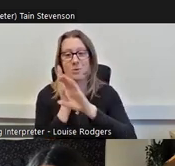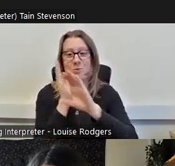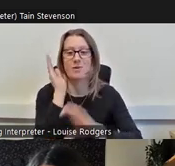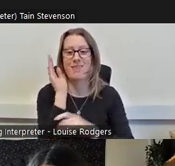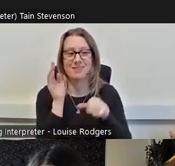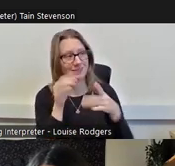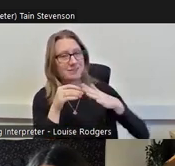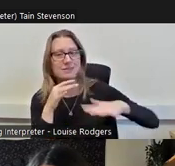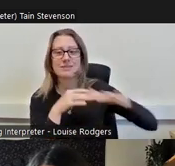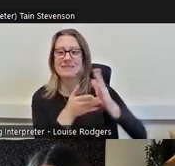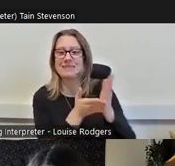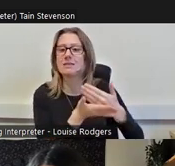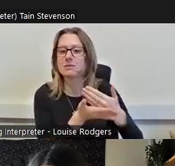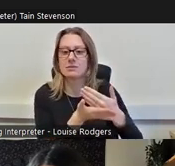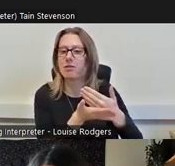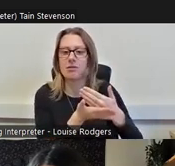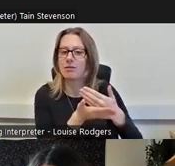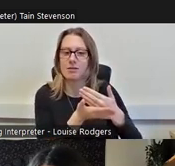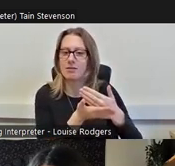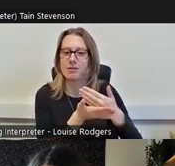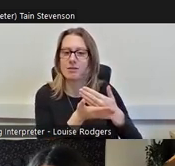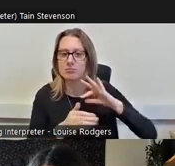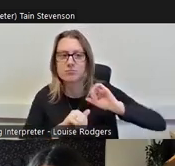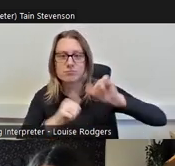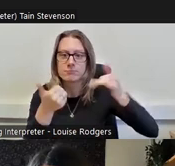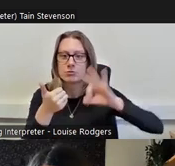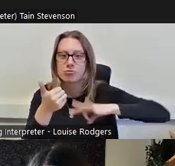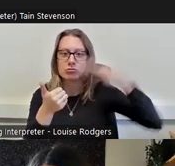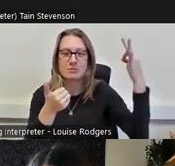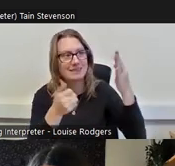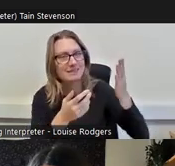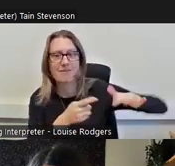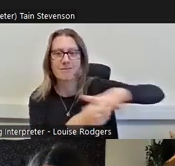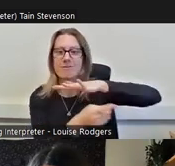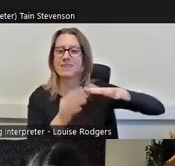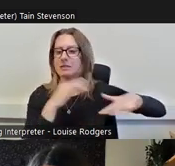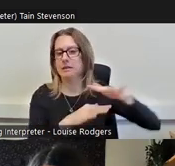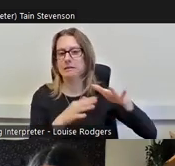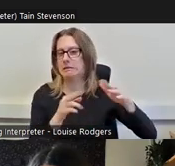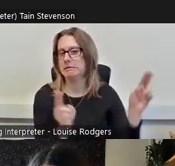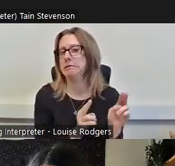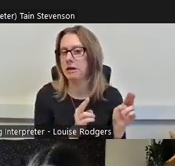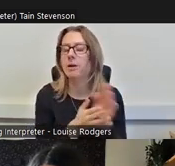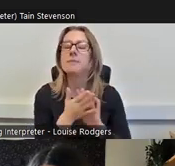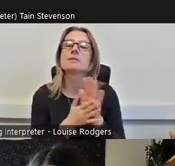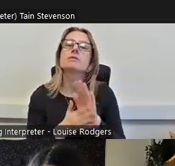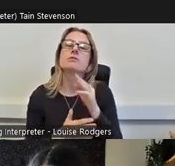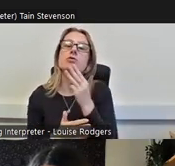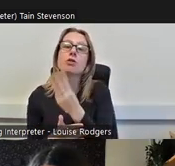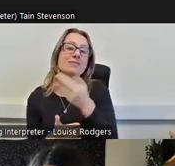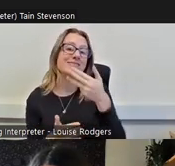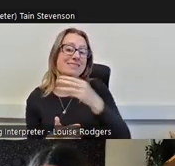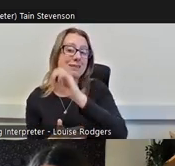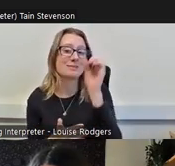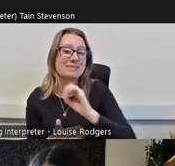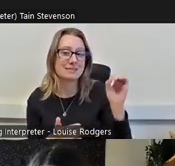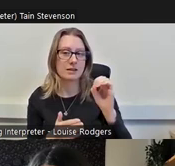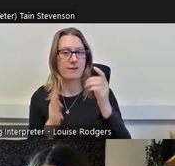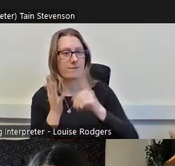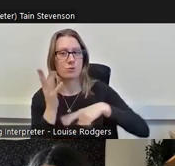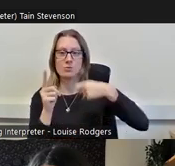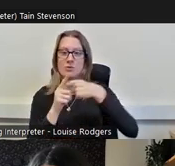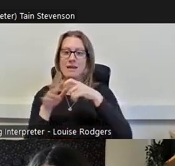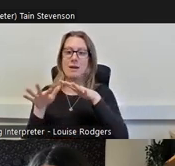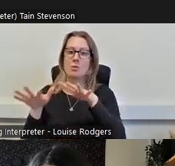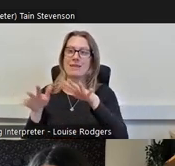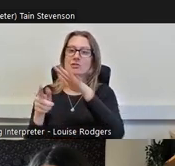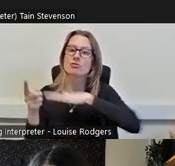It's not representative of all of society. 39% of our UK population is working class